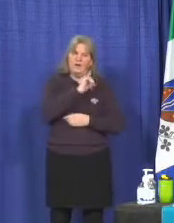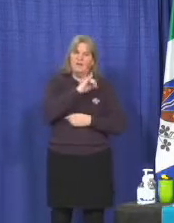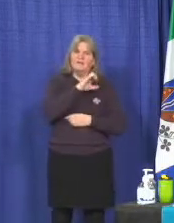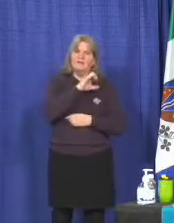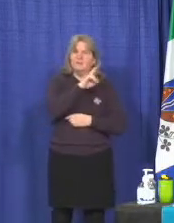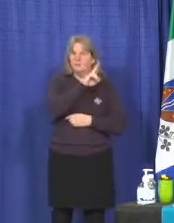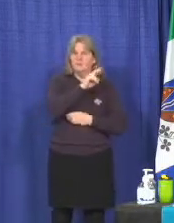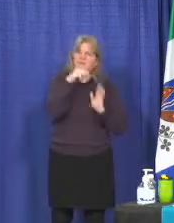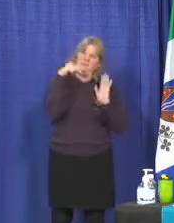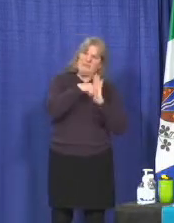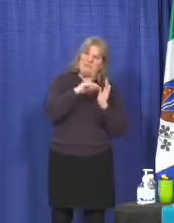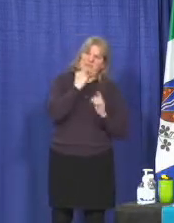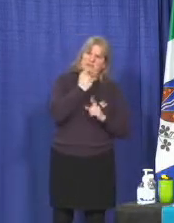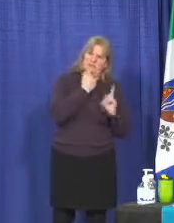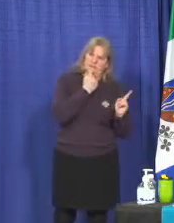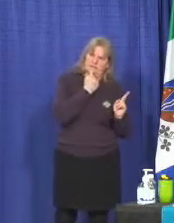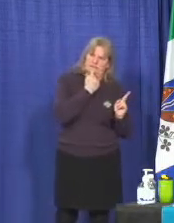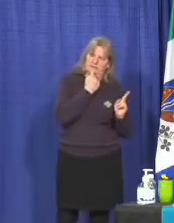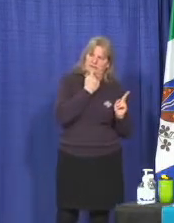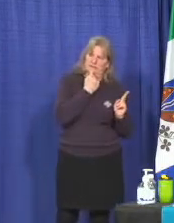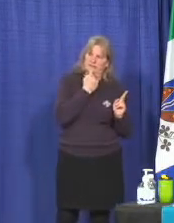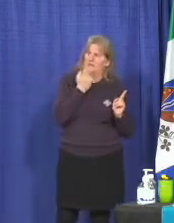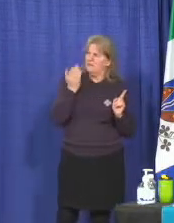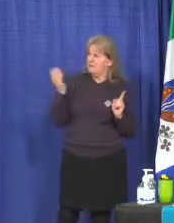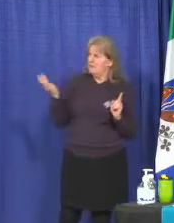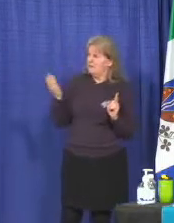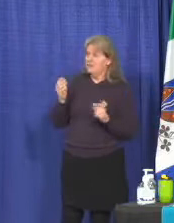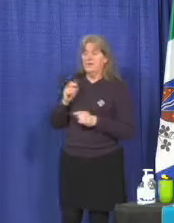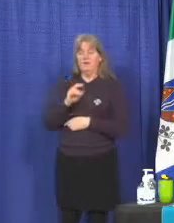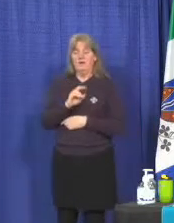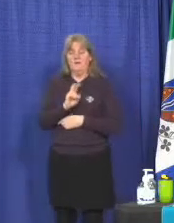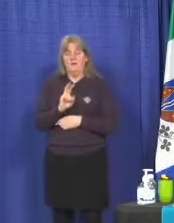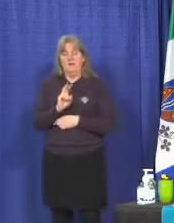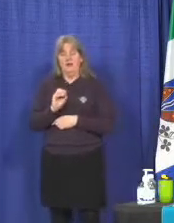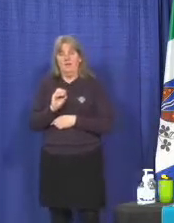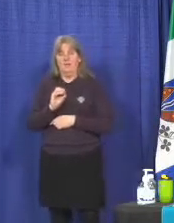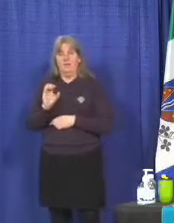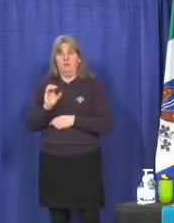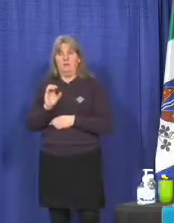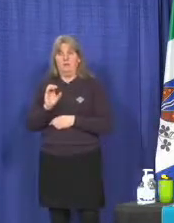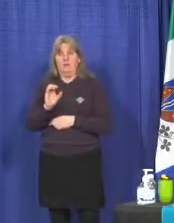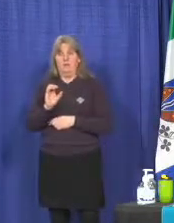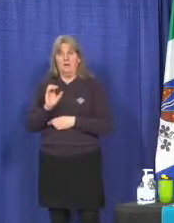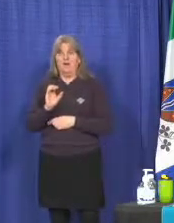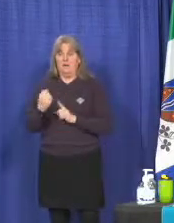and if we were to take these numbers in to consideration an estimate if a variant of concern